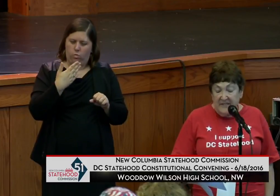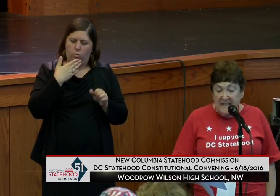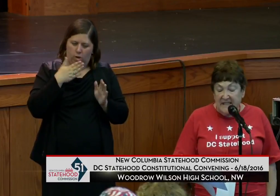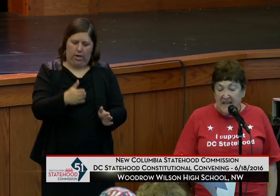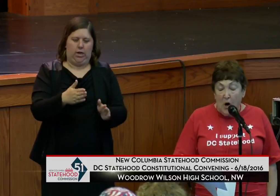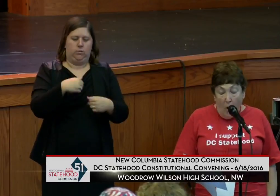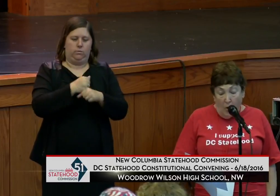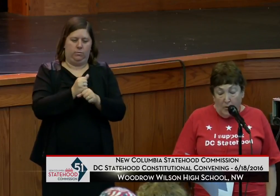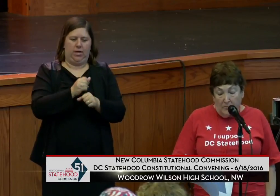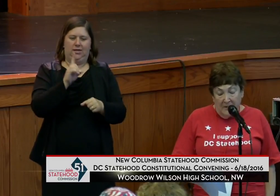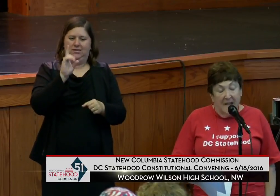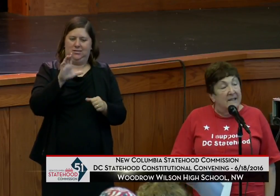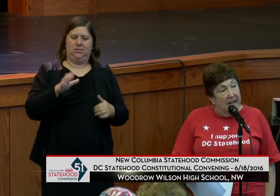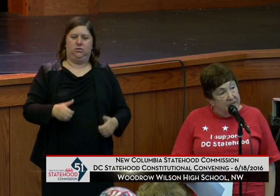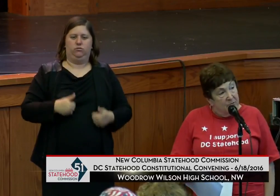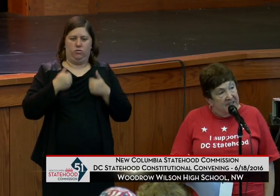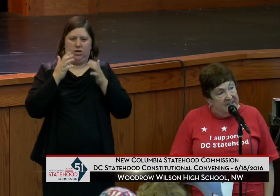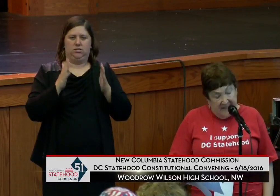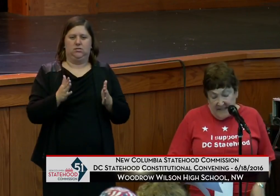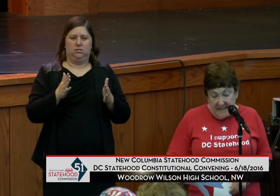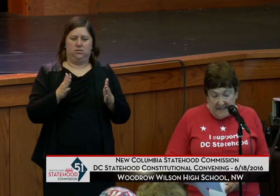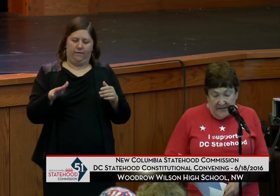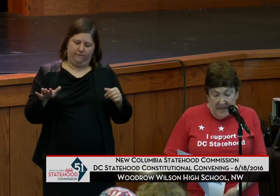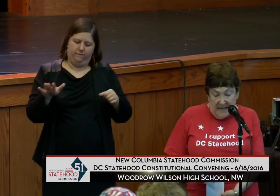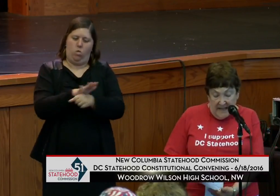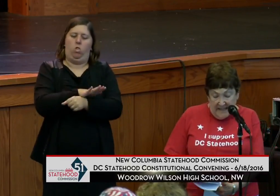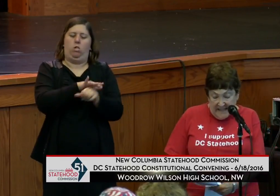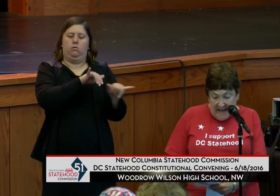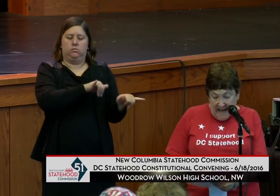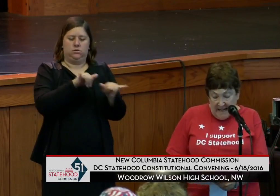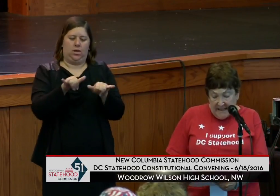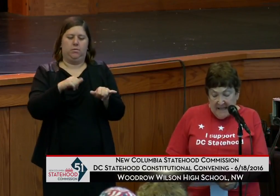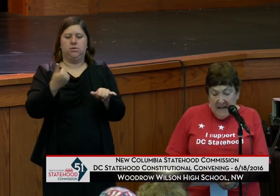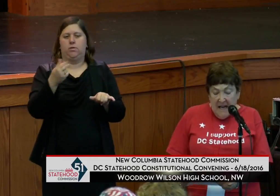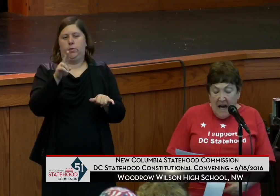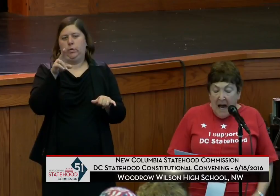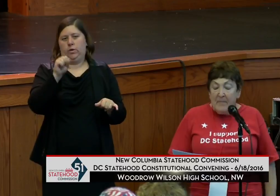OF D.C. WHOLE LIKE THE REAL CITIZENS OF THE UNITED STATES.